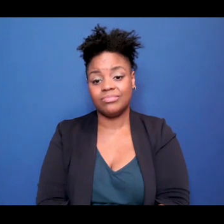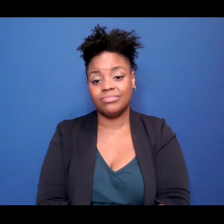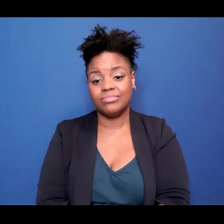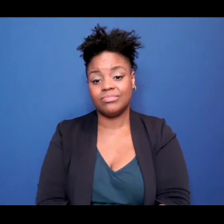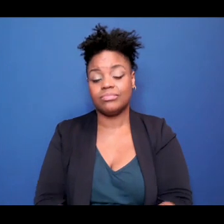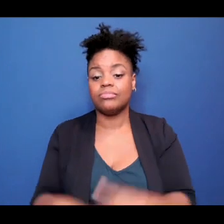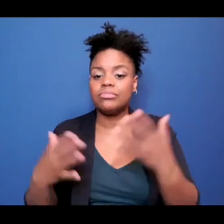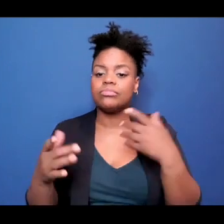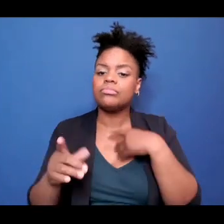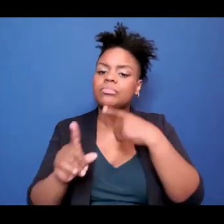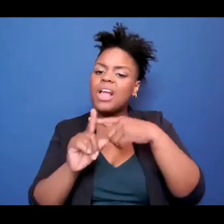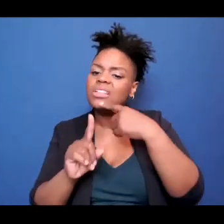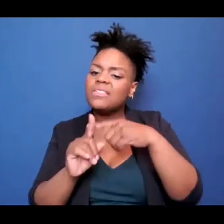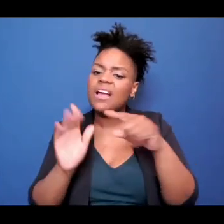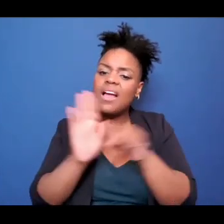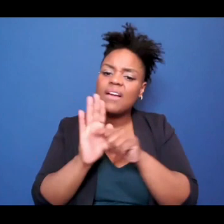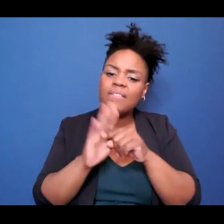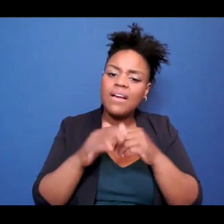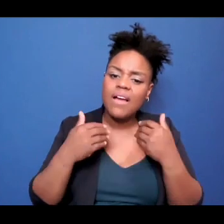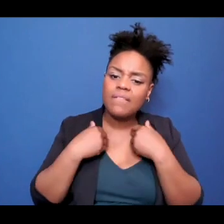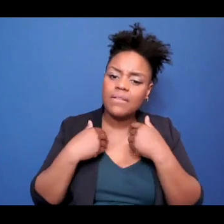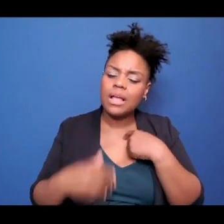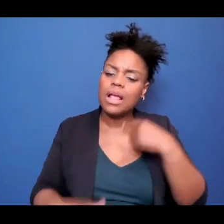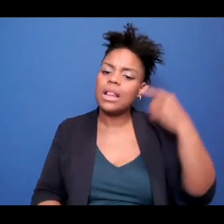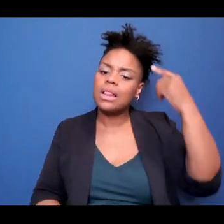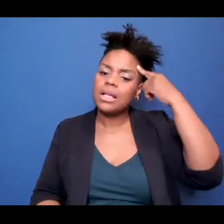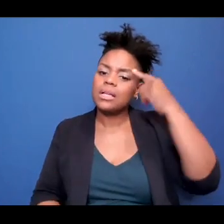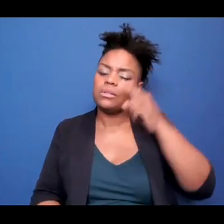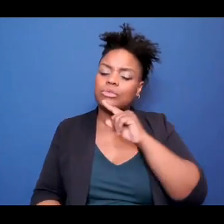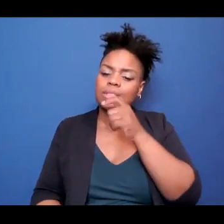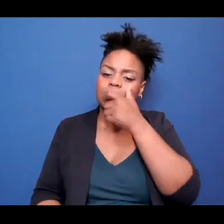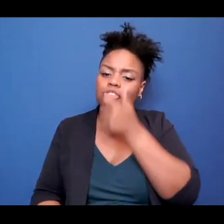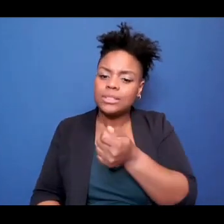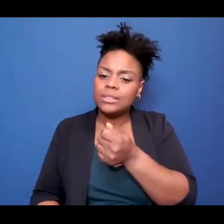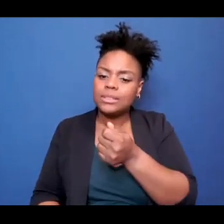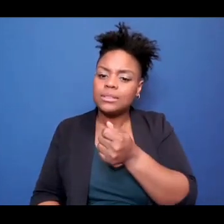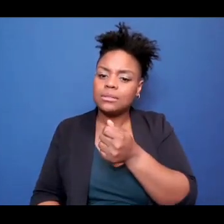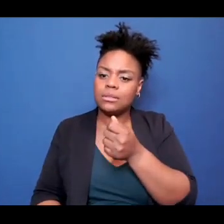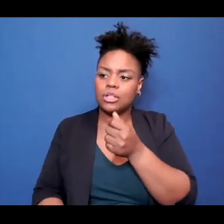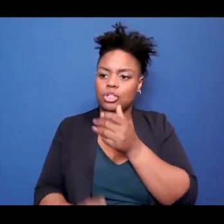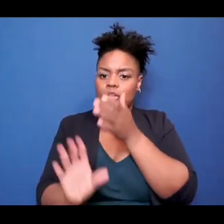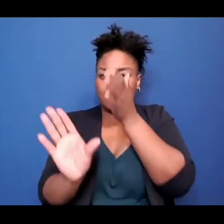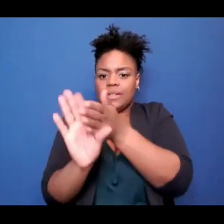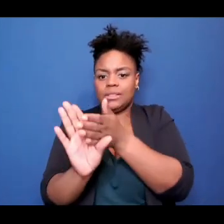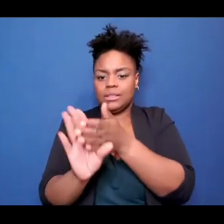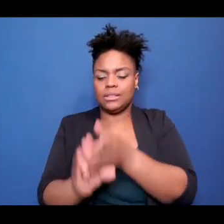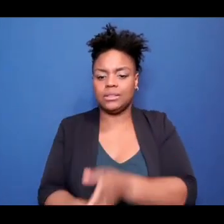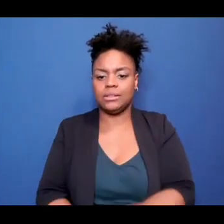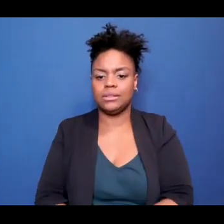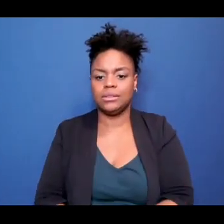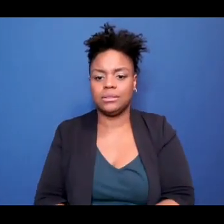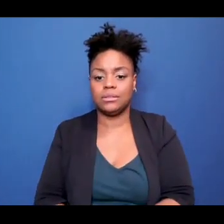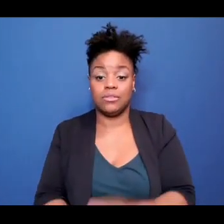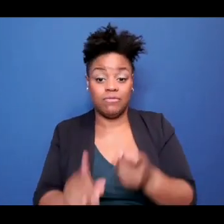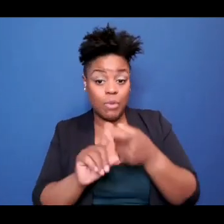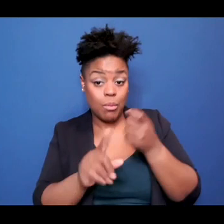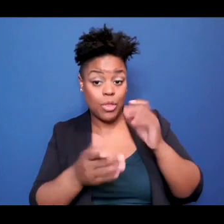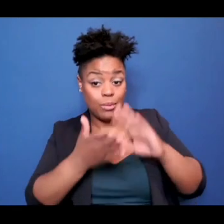SO IT WAS BOTH PRO AND CON, BUT I THOUGHT IT WAS A REALLY INTERESTING AND AN IMPORTANT KIND OF INTERVENTION THAT WAS